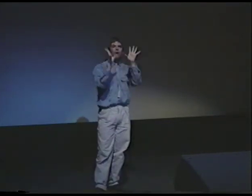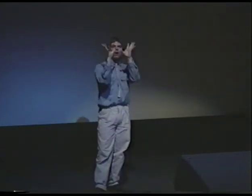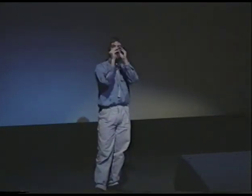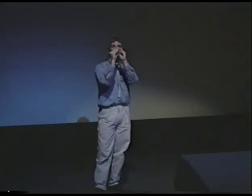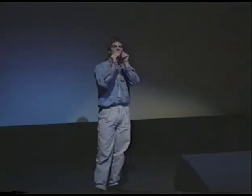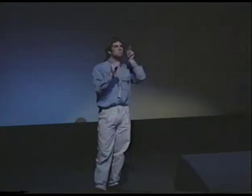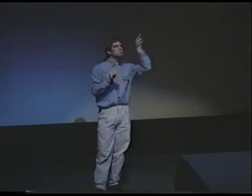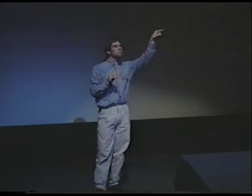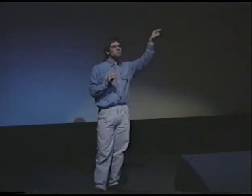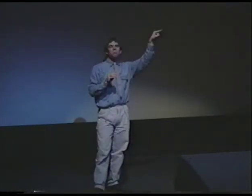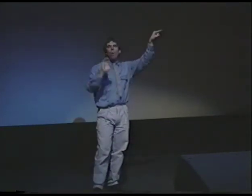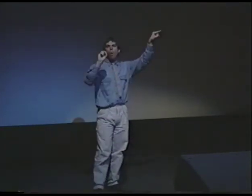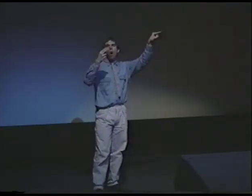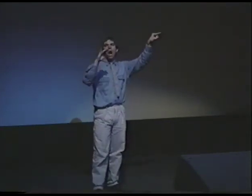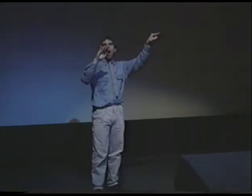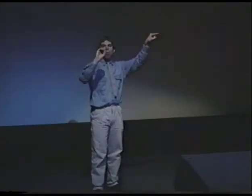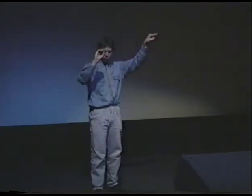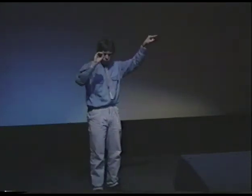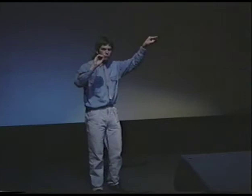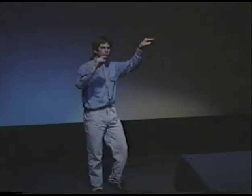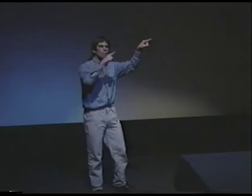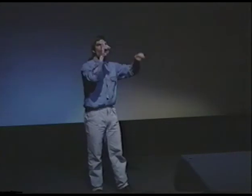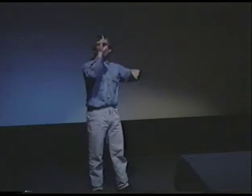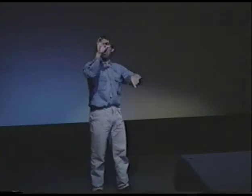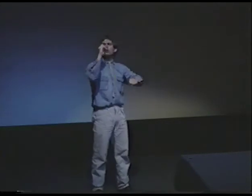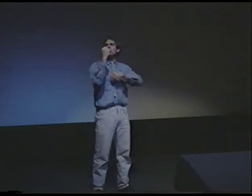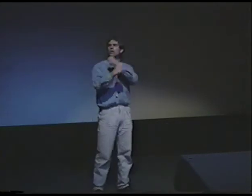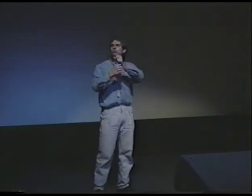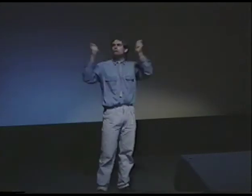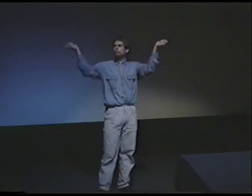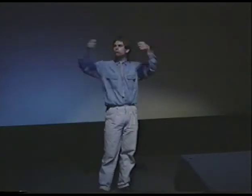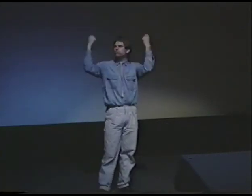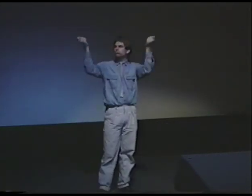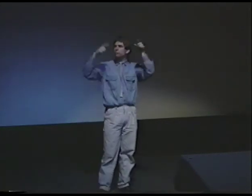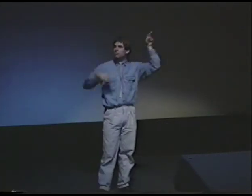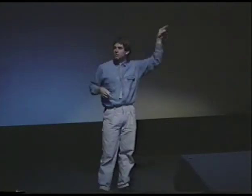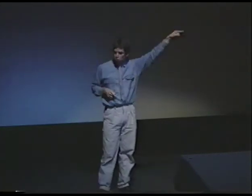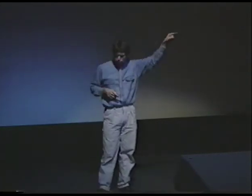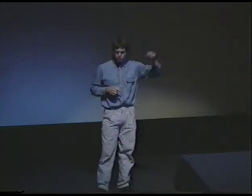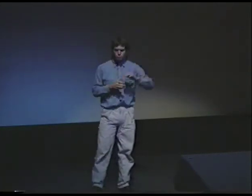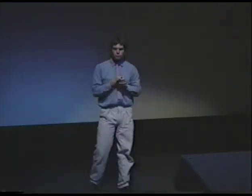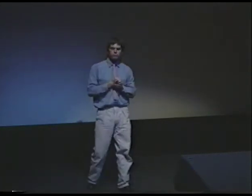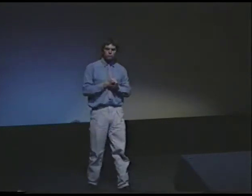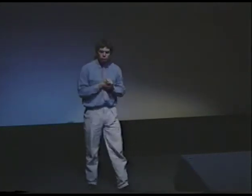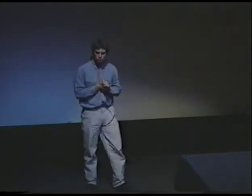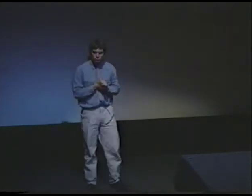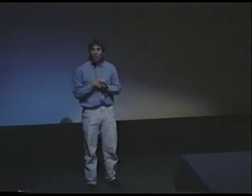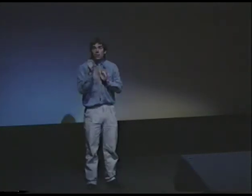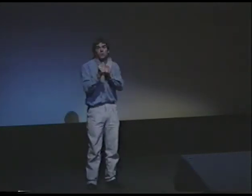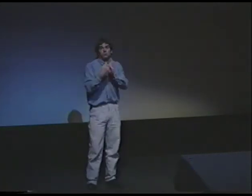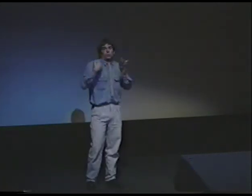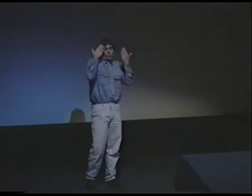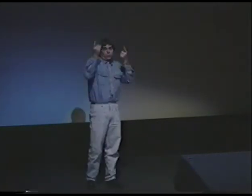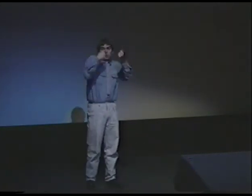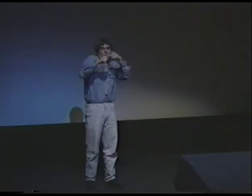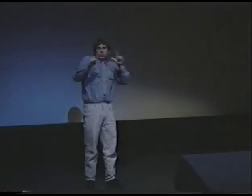for the Deaf Conference, NAD, in Ohio. It was 100-year celebration.